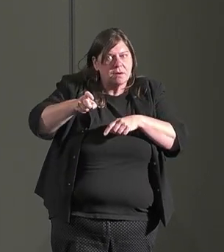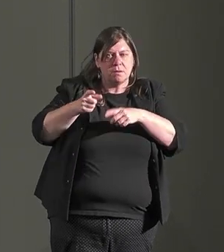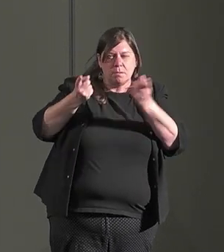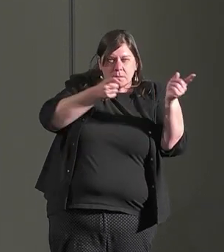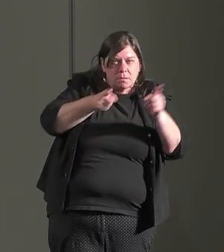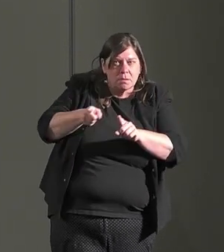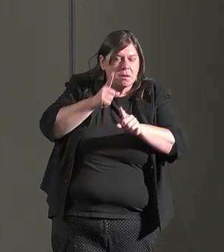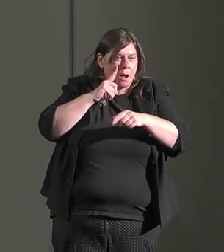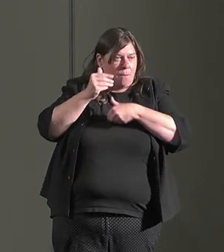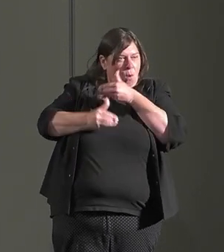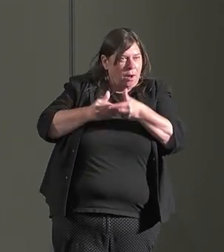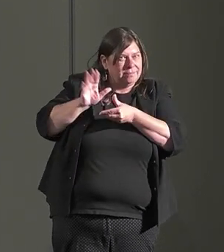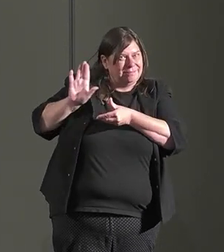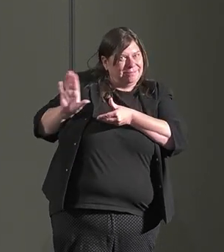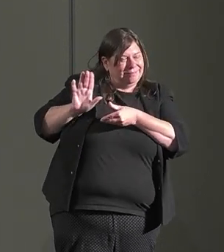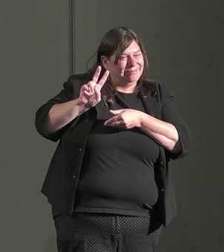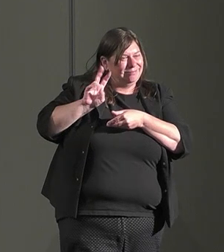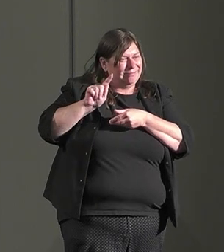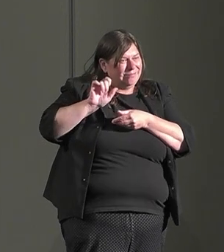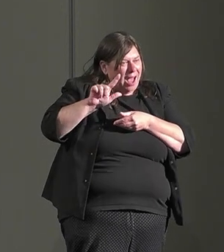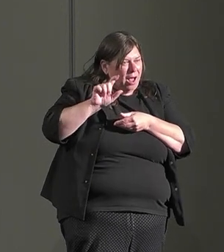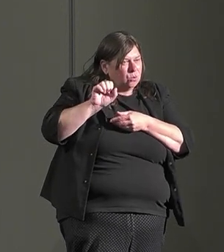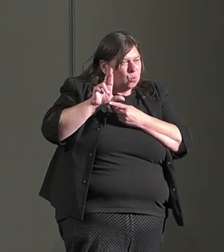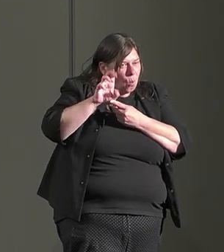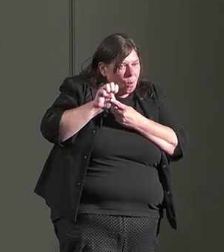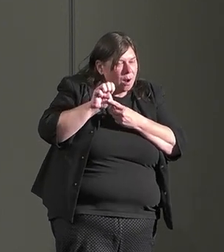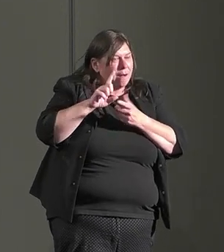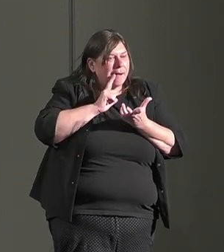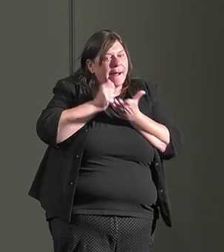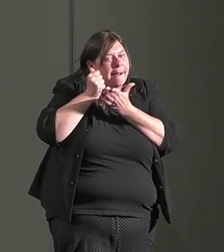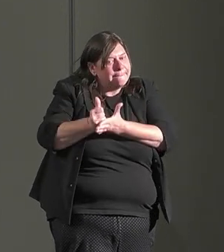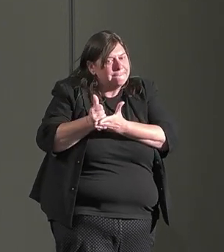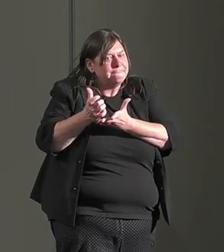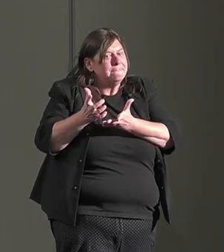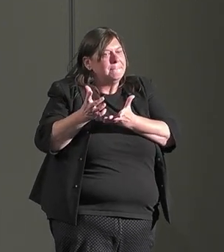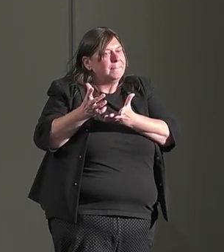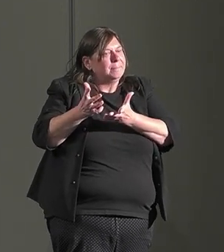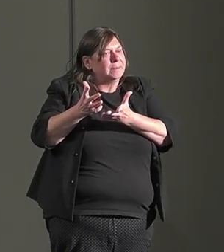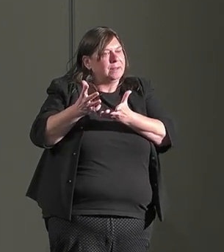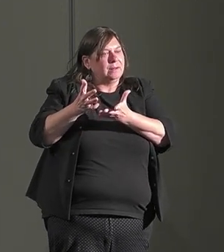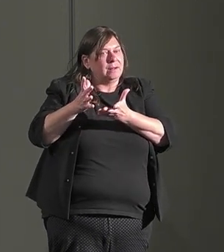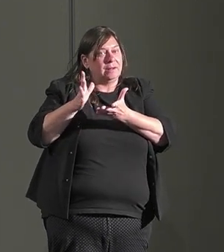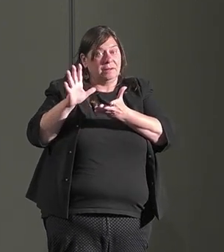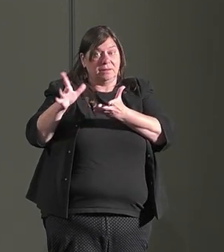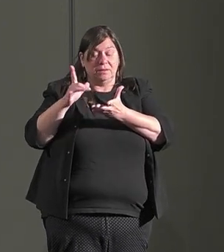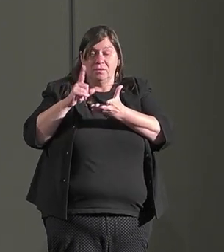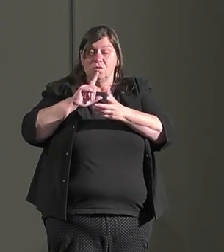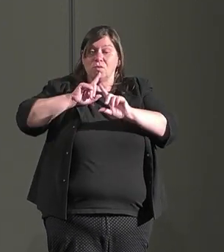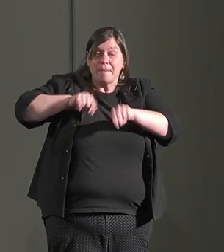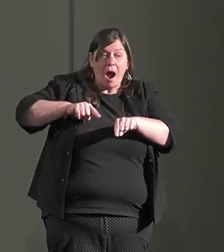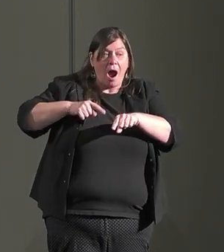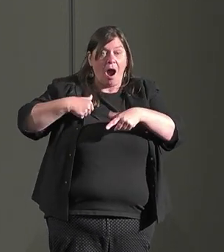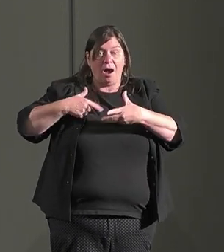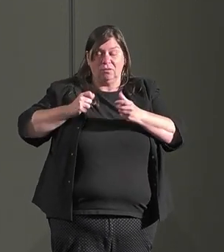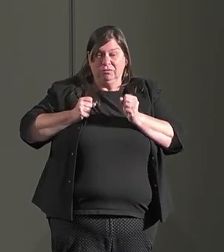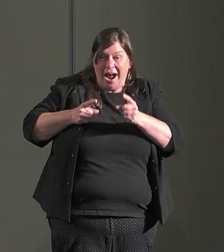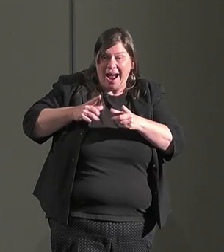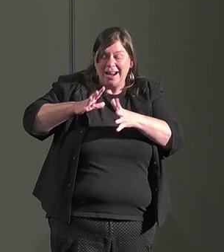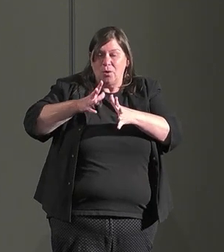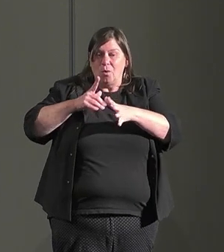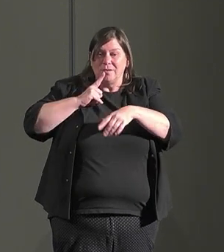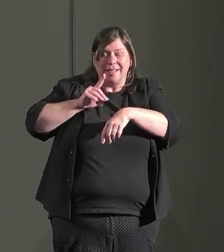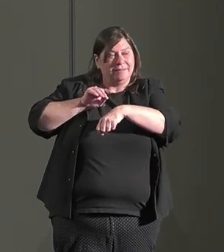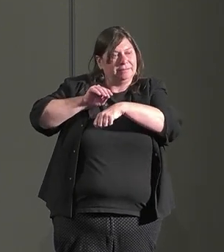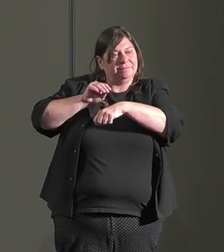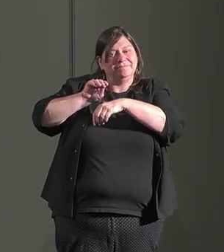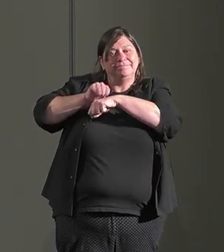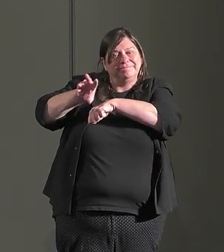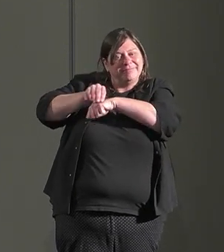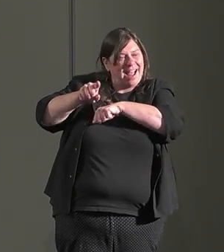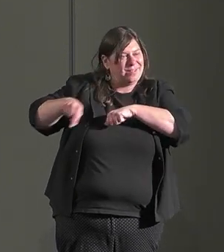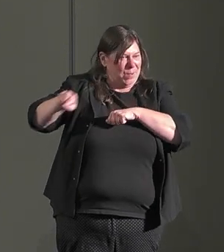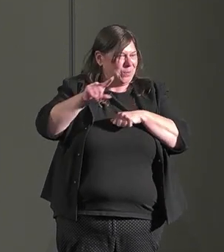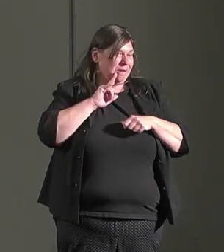process of VitalSource and they help to react to them and respond and influence those. That is key.